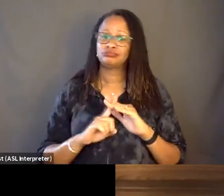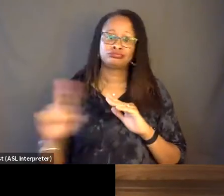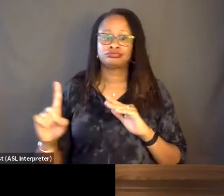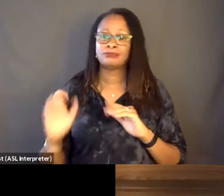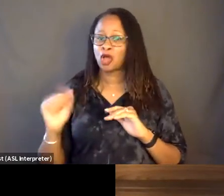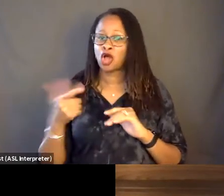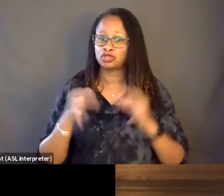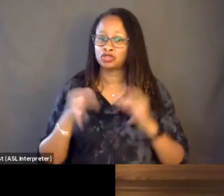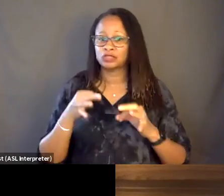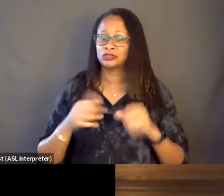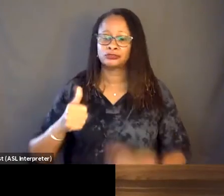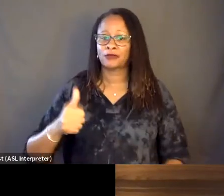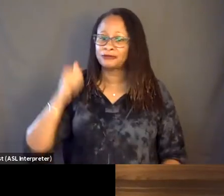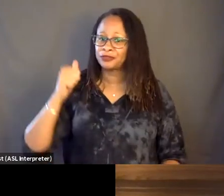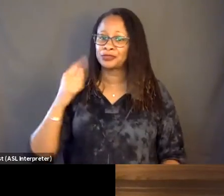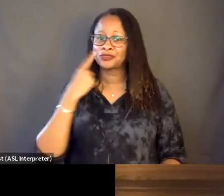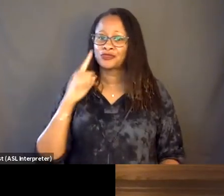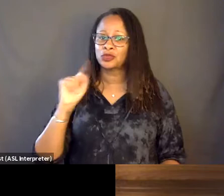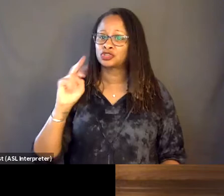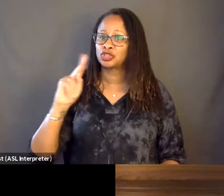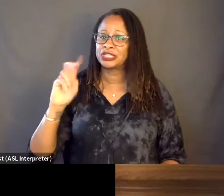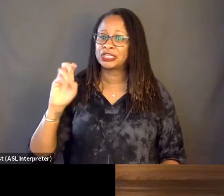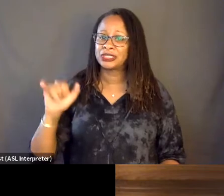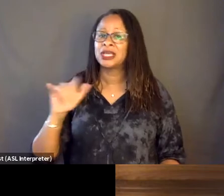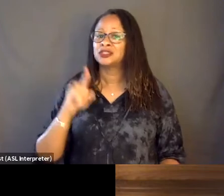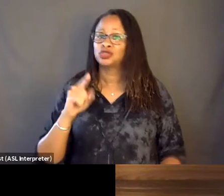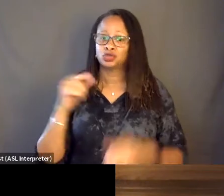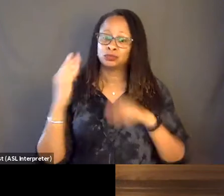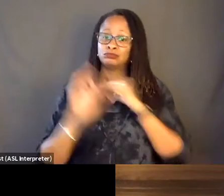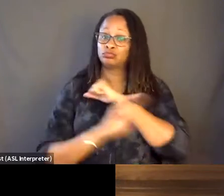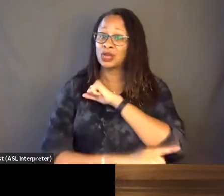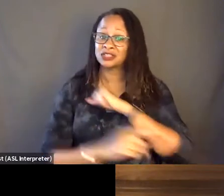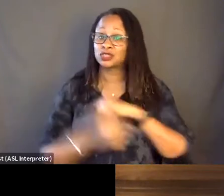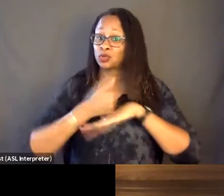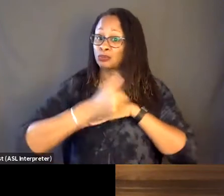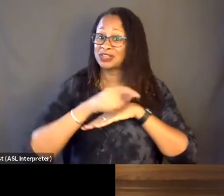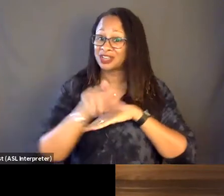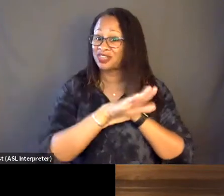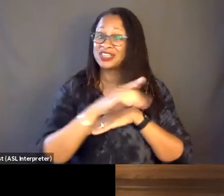has refused for Turkey to prosecute these crimes, to bring any of these people to justice.